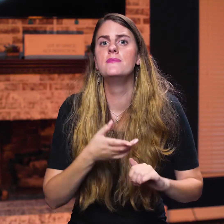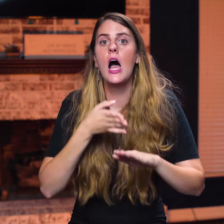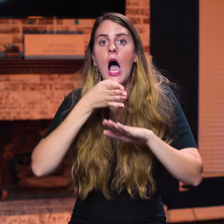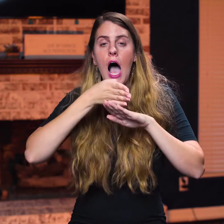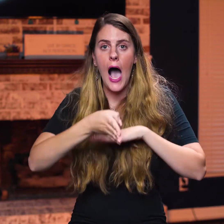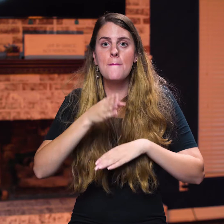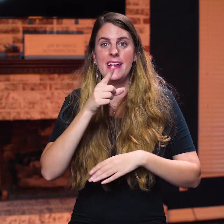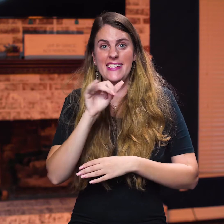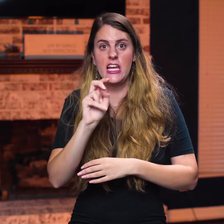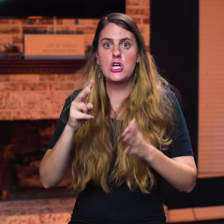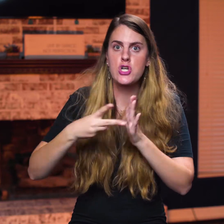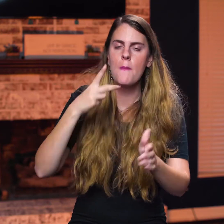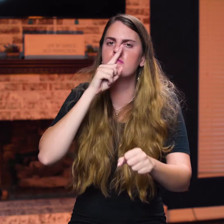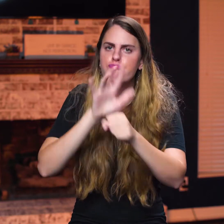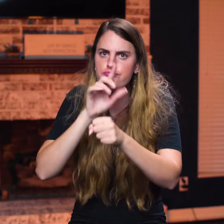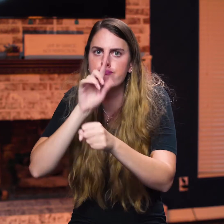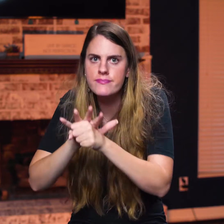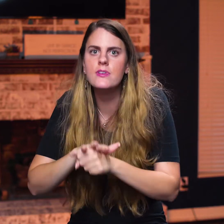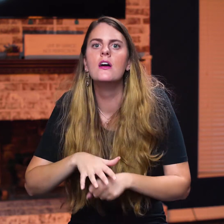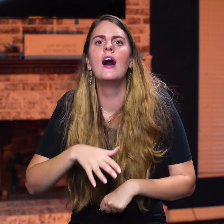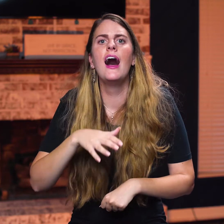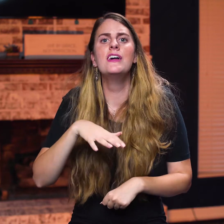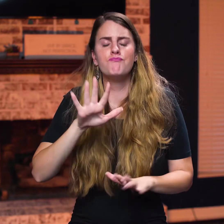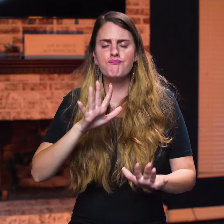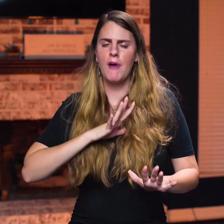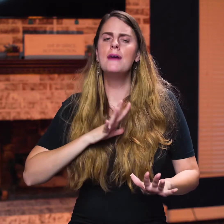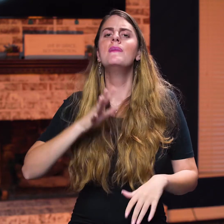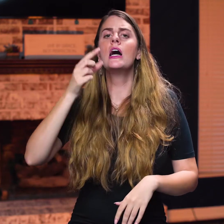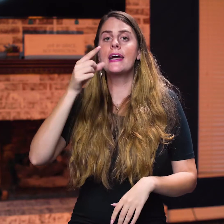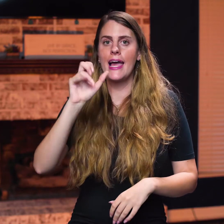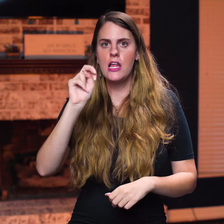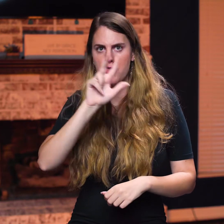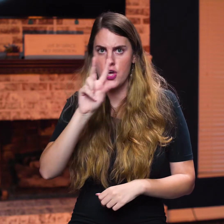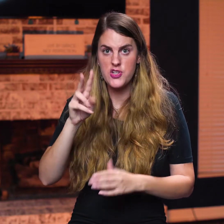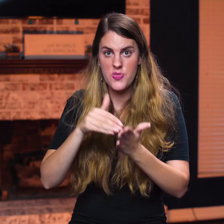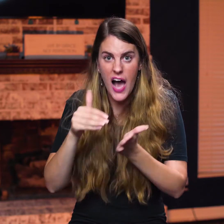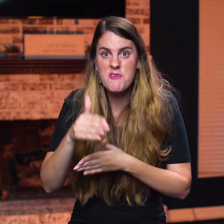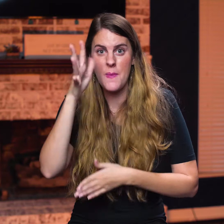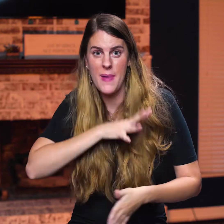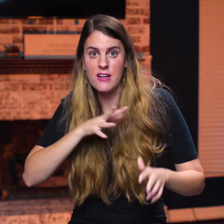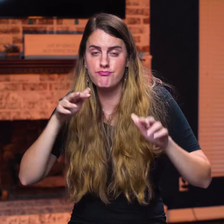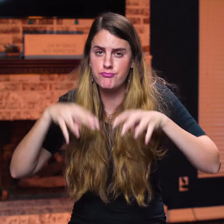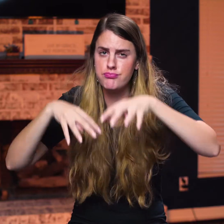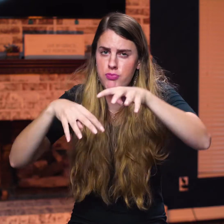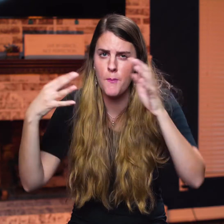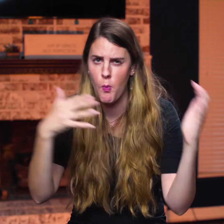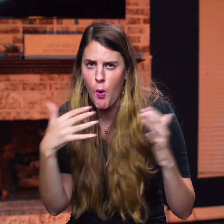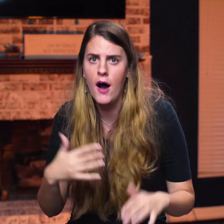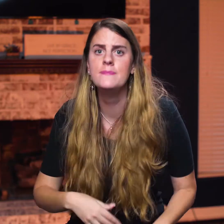After God’s double confirmation, Gideon and 32,000 men set out for war.